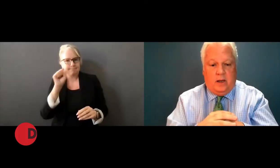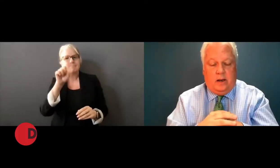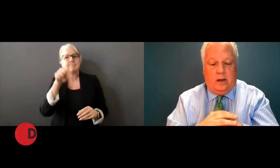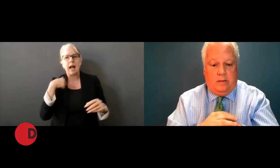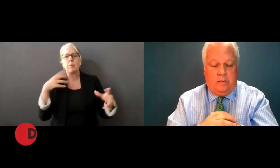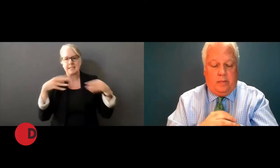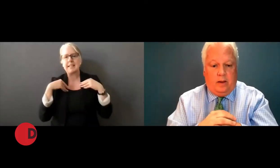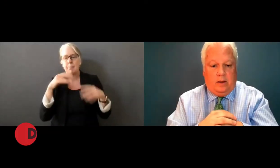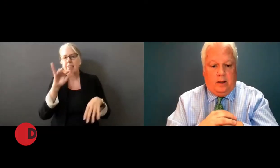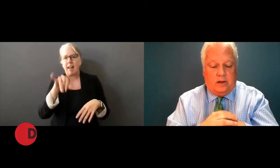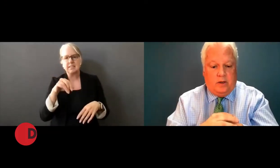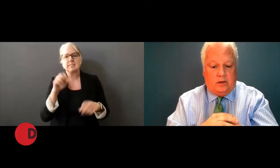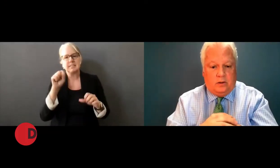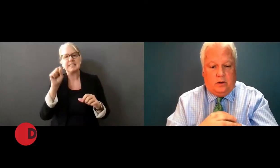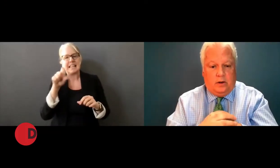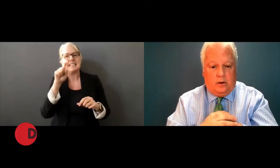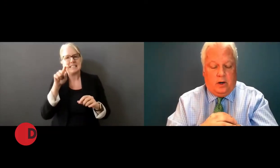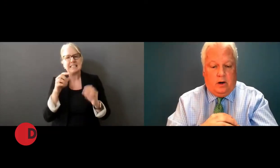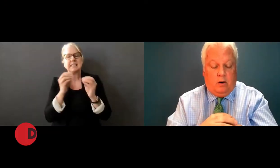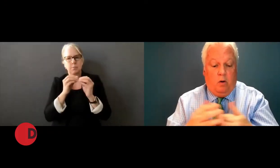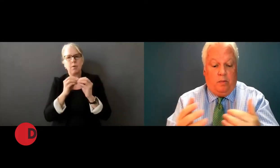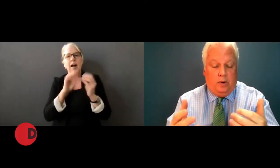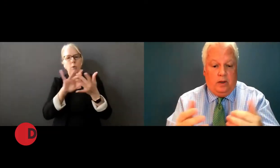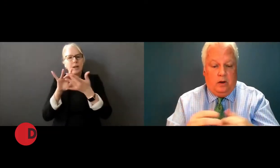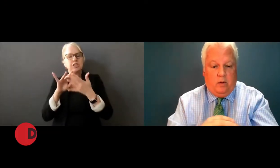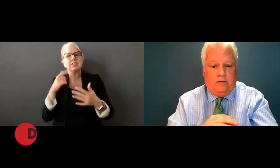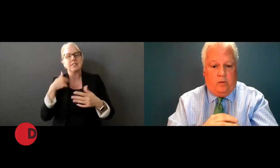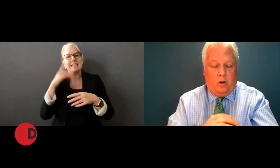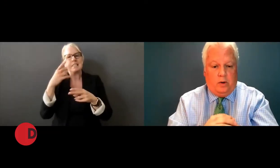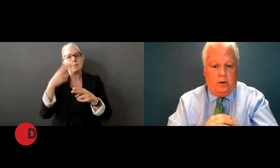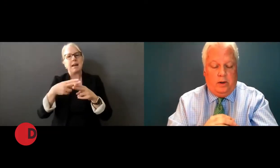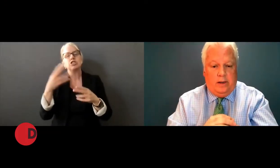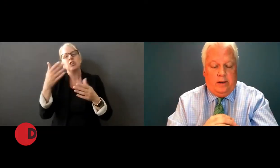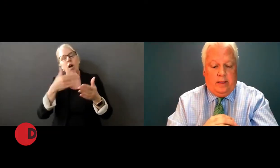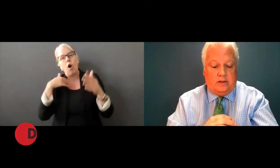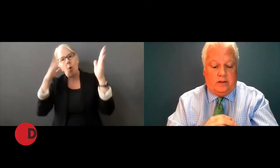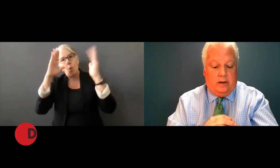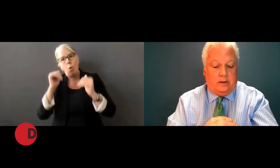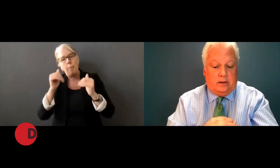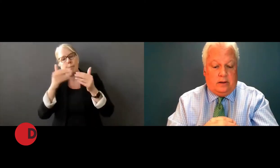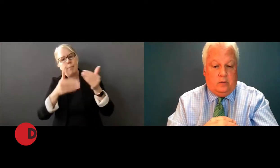[Doug]: Yes, I would accept that, we need to do more outreach.